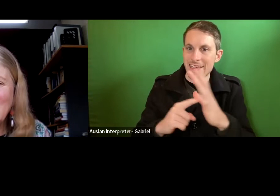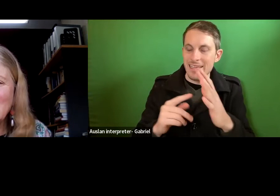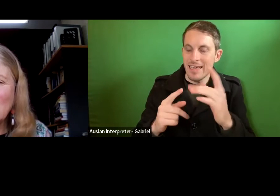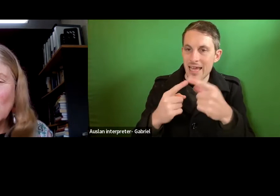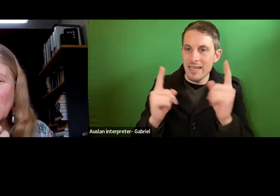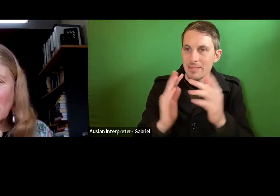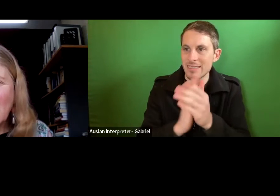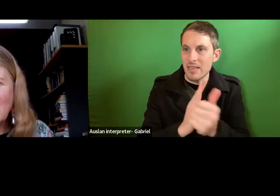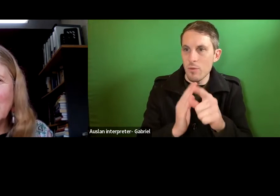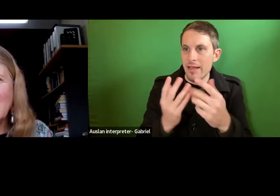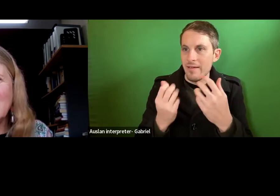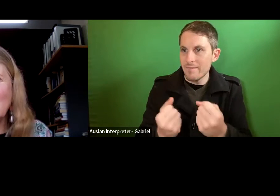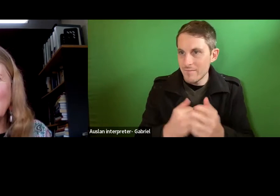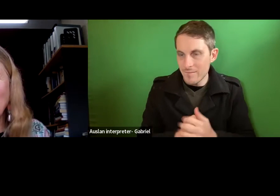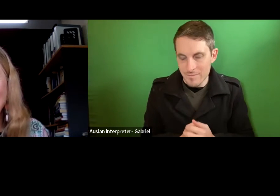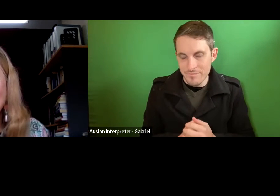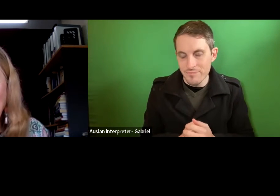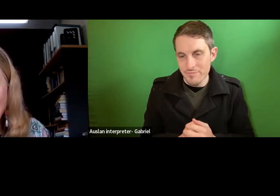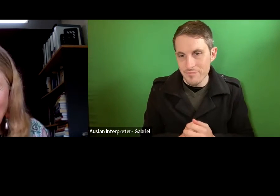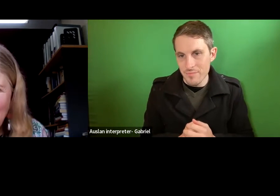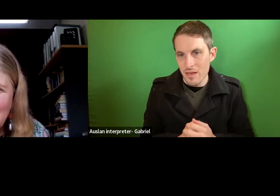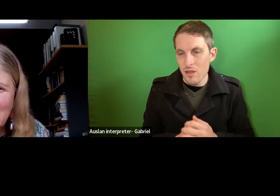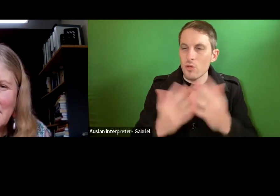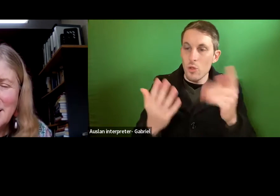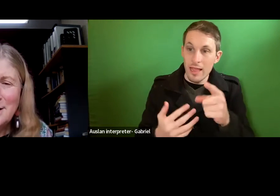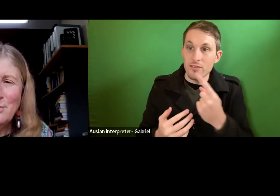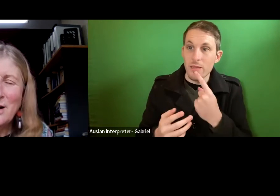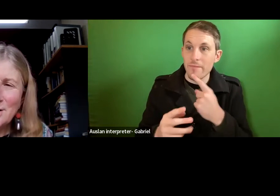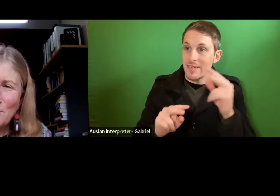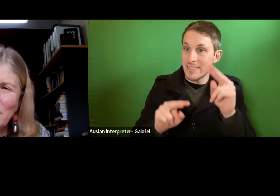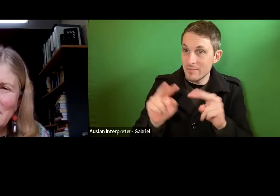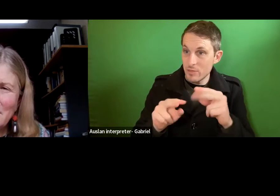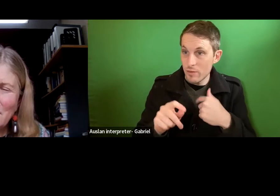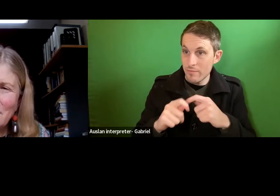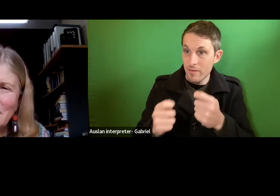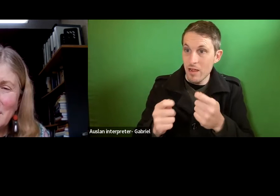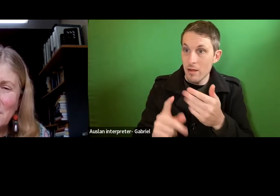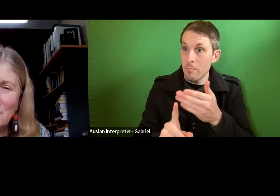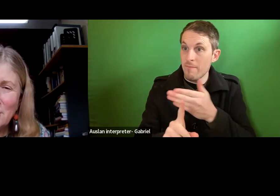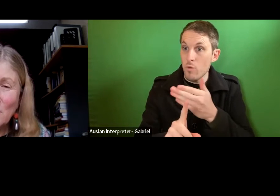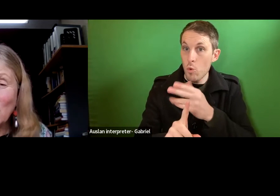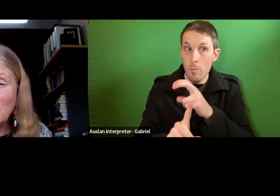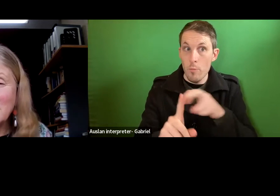has. So the kind of assessment that we would recommend prior to moving into a tertiary course